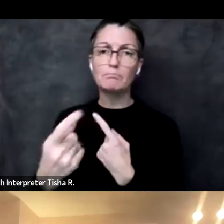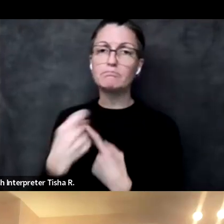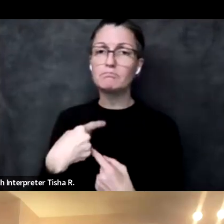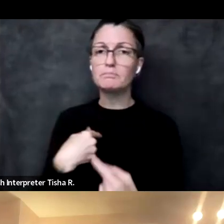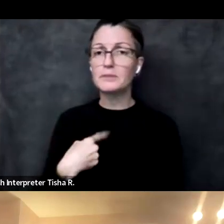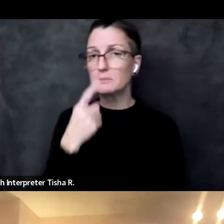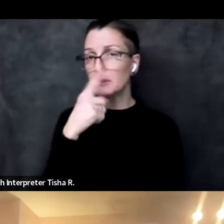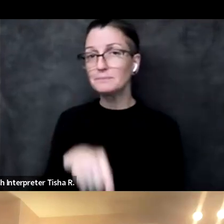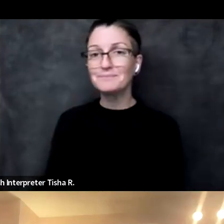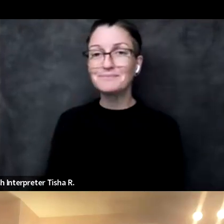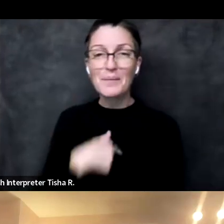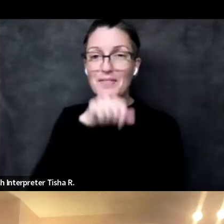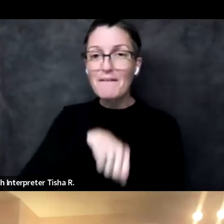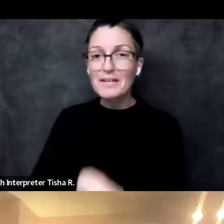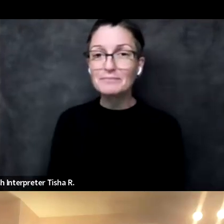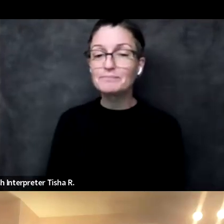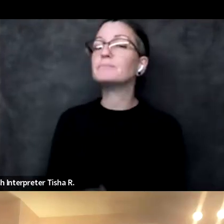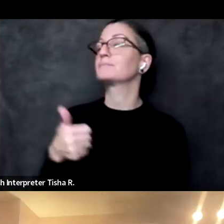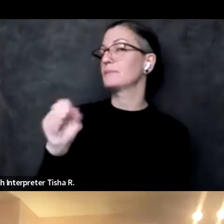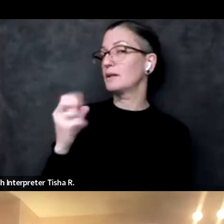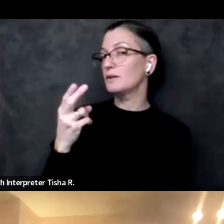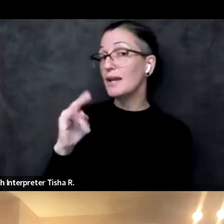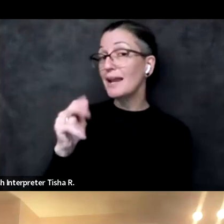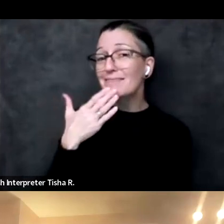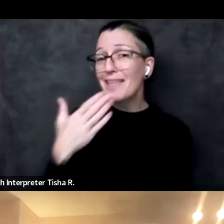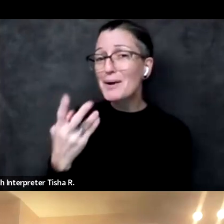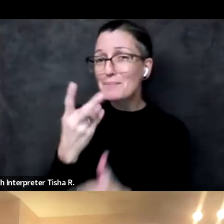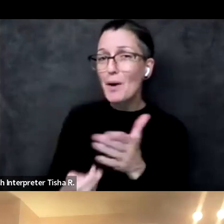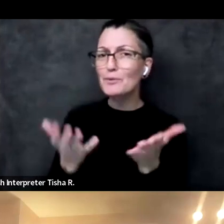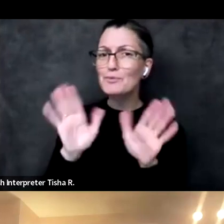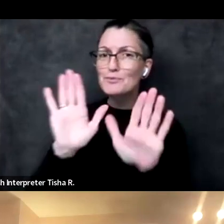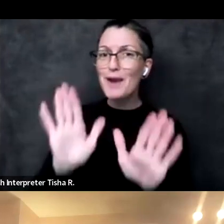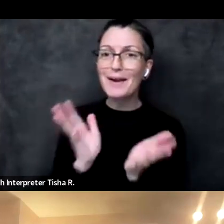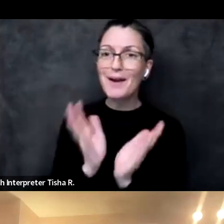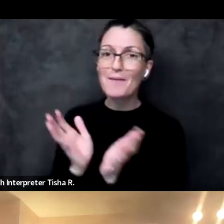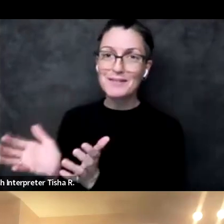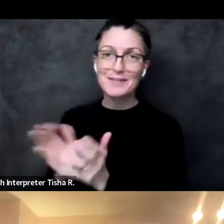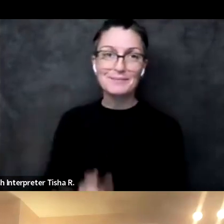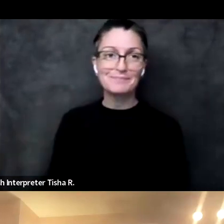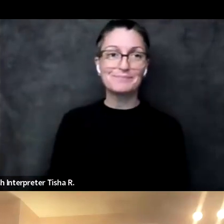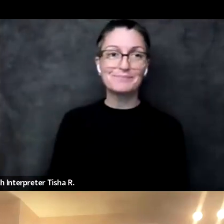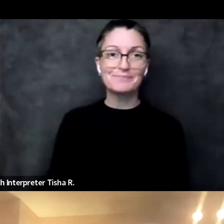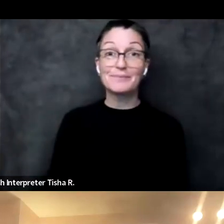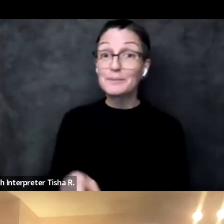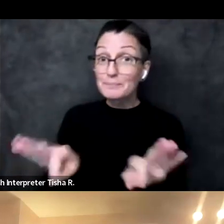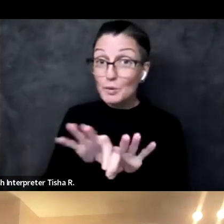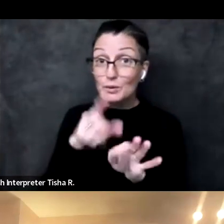Shaina: Thank you both so much for such a great conversation. Be sure to check out their films and